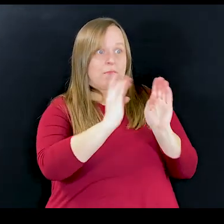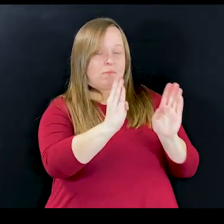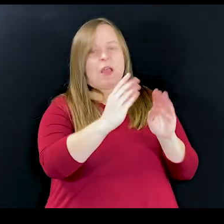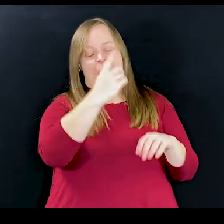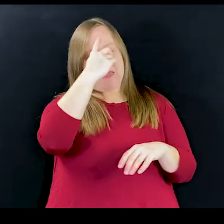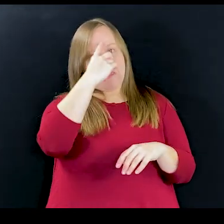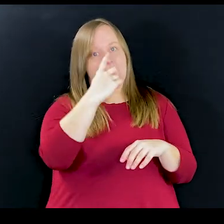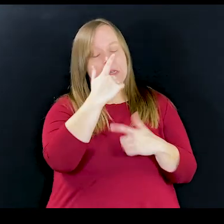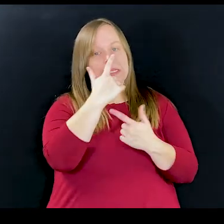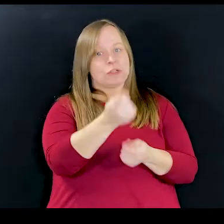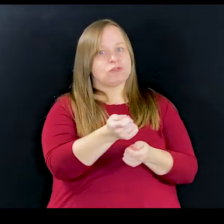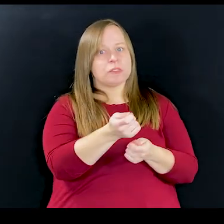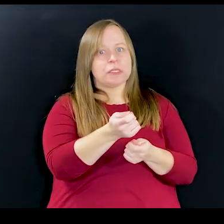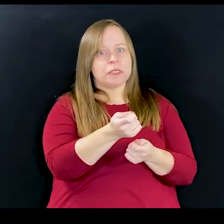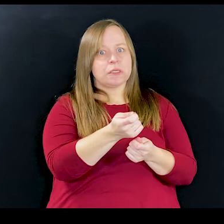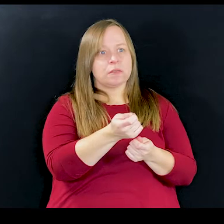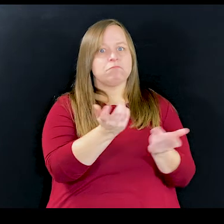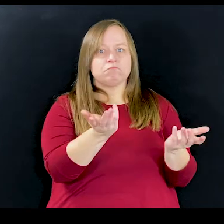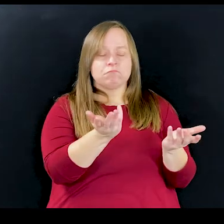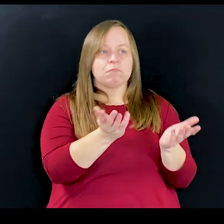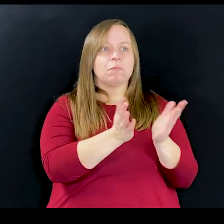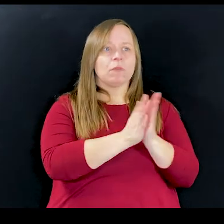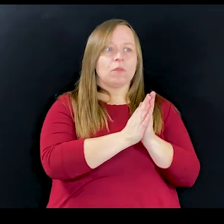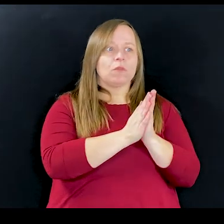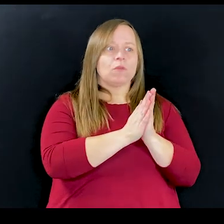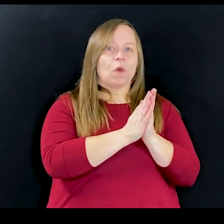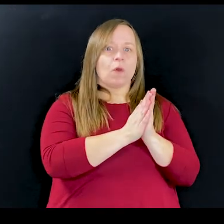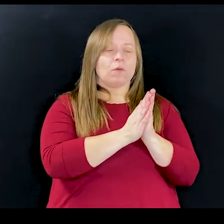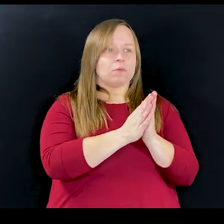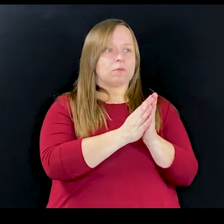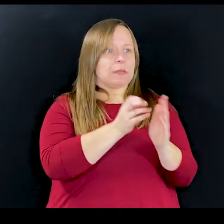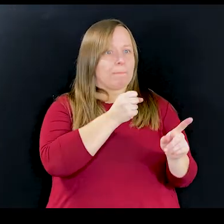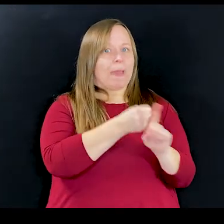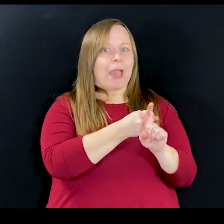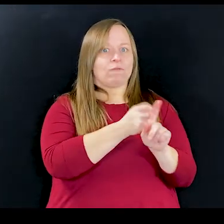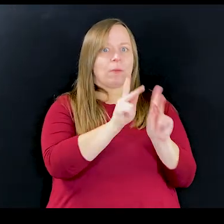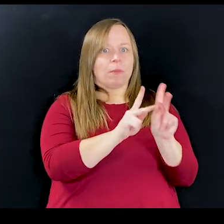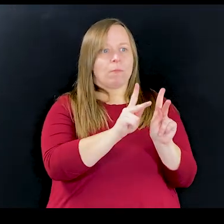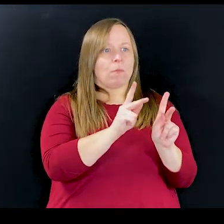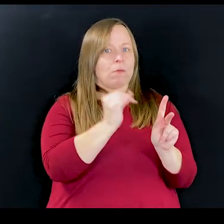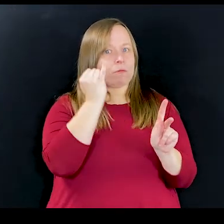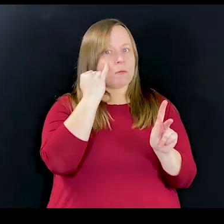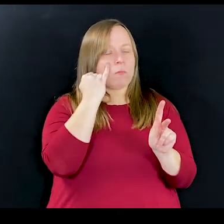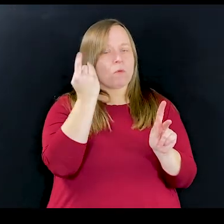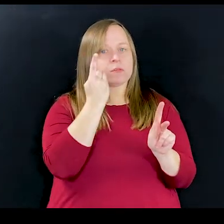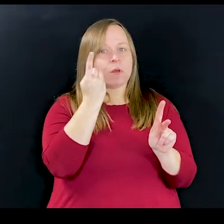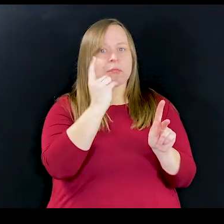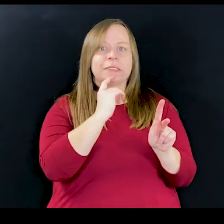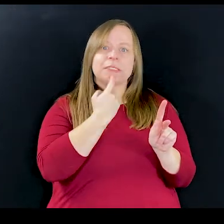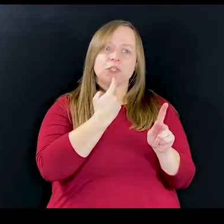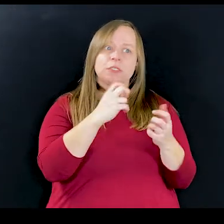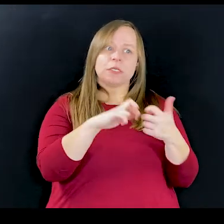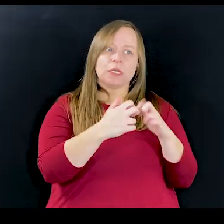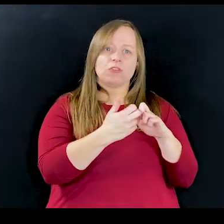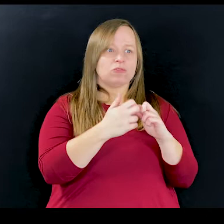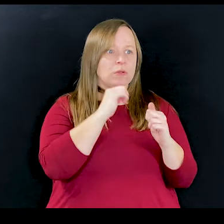I thought that that was quite interesting and impactful because if somebody does have a serious issue that's not